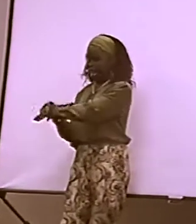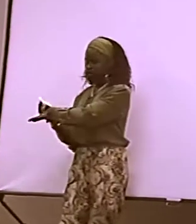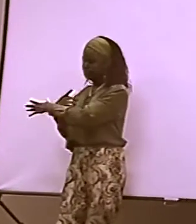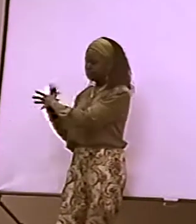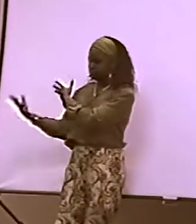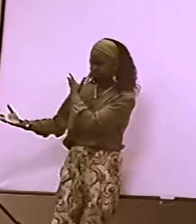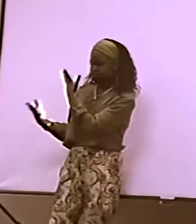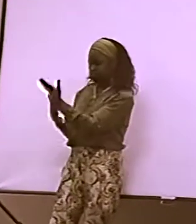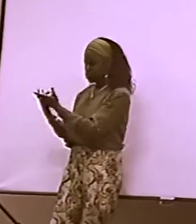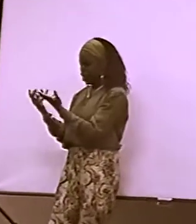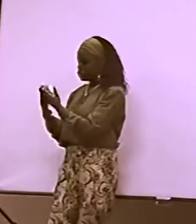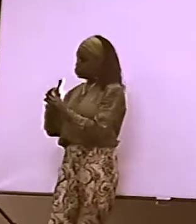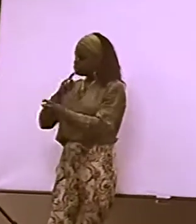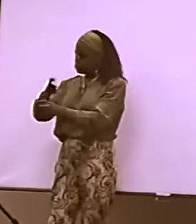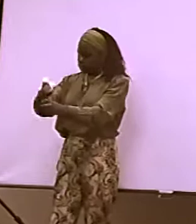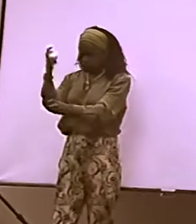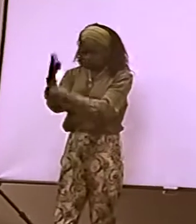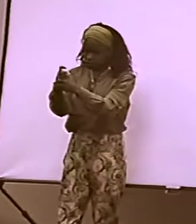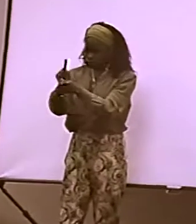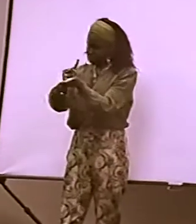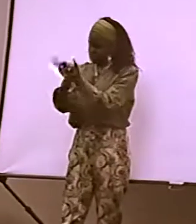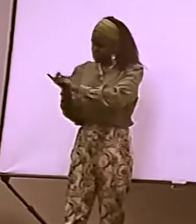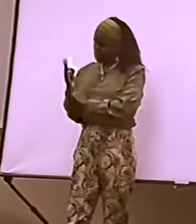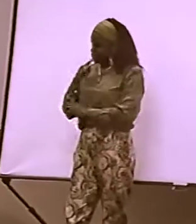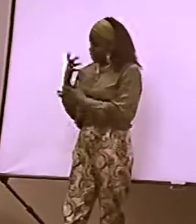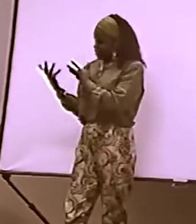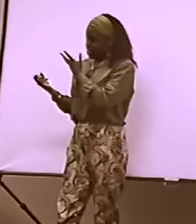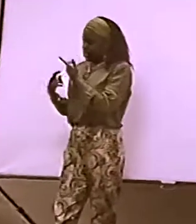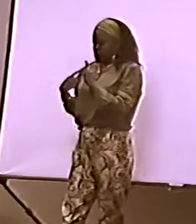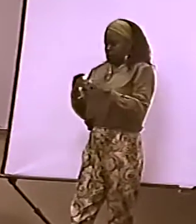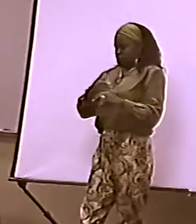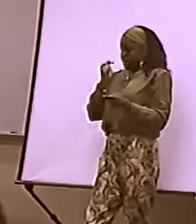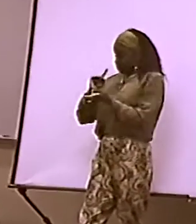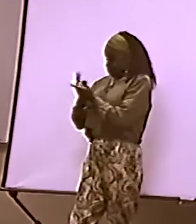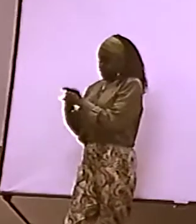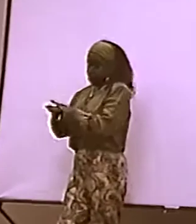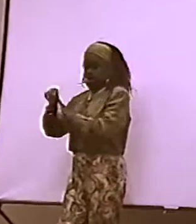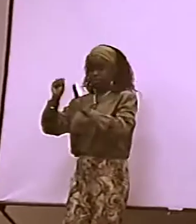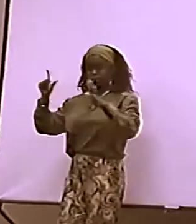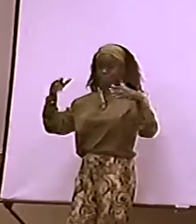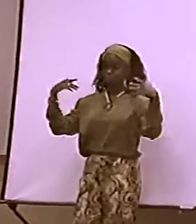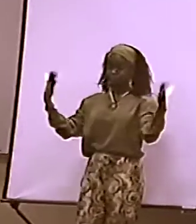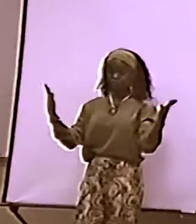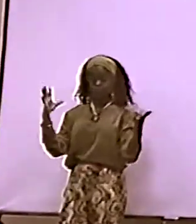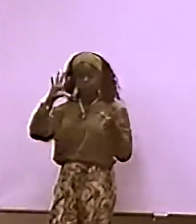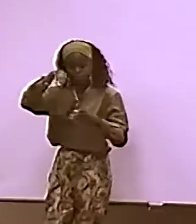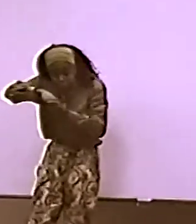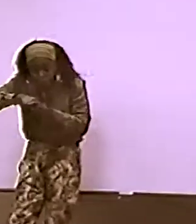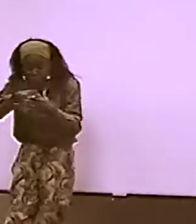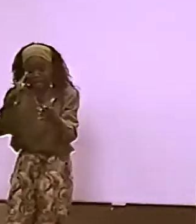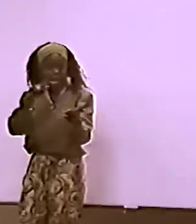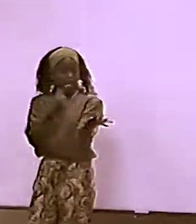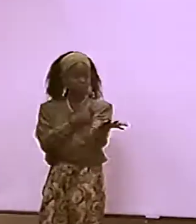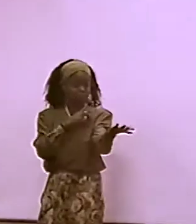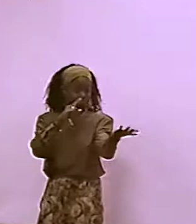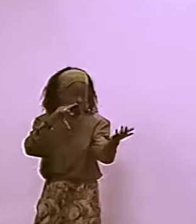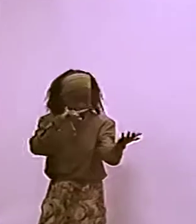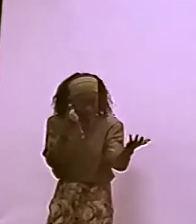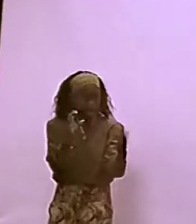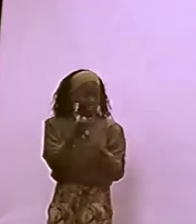INSTEAD OF SAYING "THAT," SHE'D SAY "THA." AND SHE WROTE IT IN THE WAY THAT BLACK PEOPLE SPEAK, AND SO IT WAS VERY DIFFICULT TO TRANSLATE.